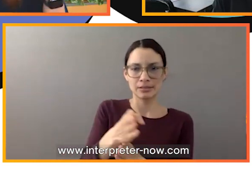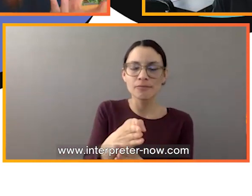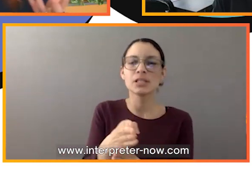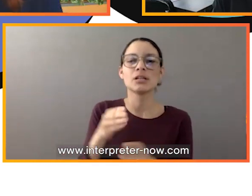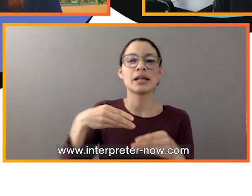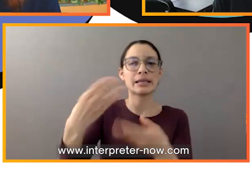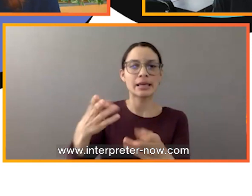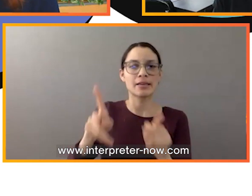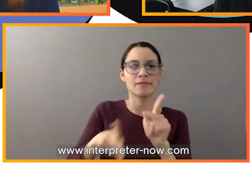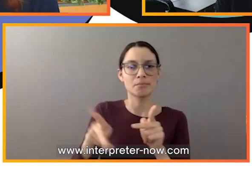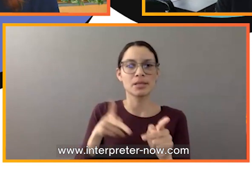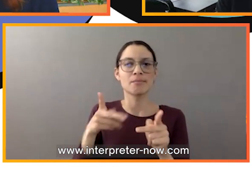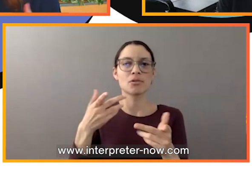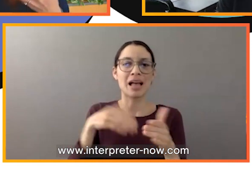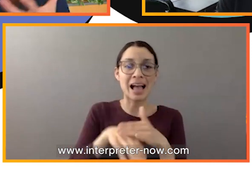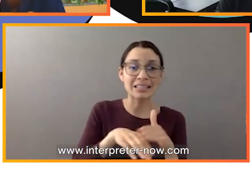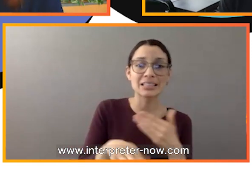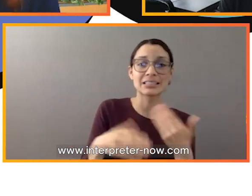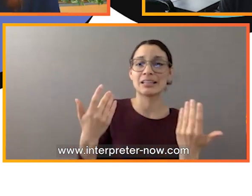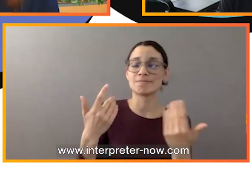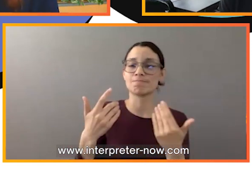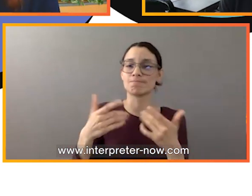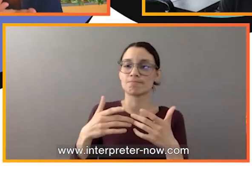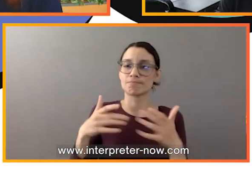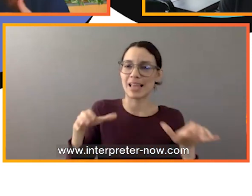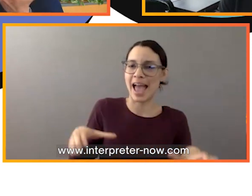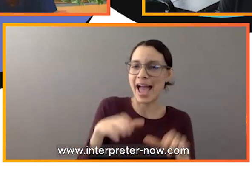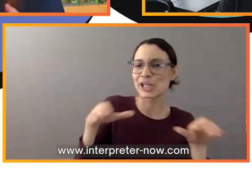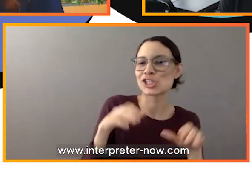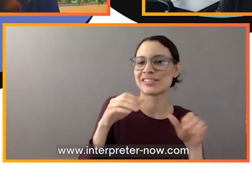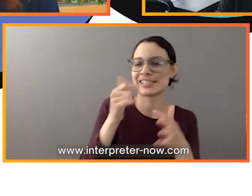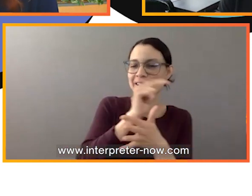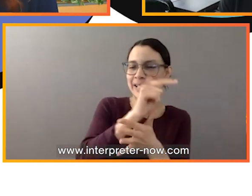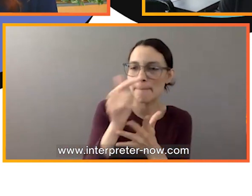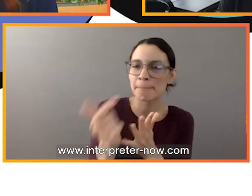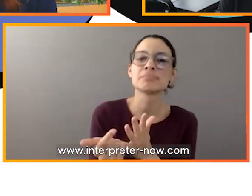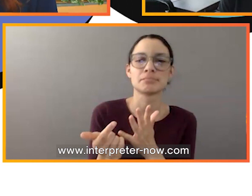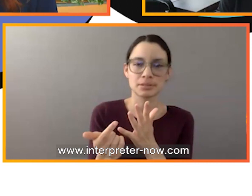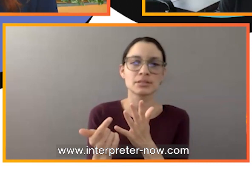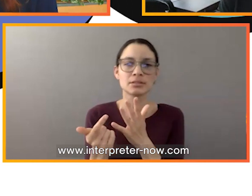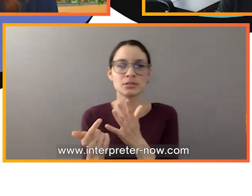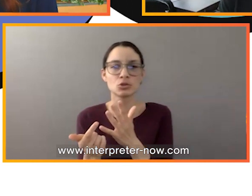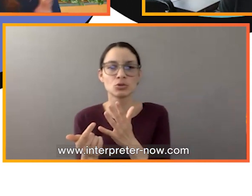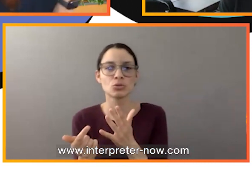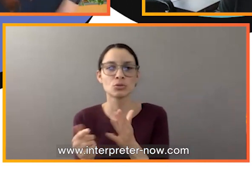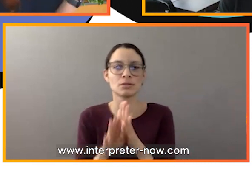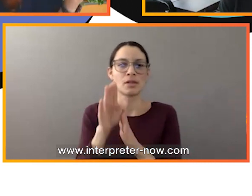give people those actionable steps, to build empathy and activate allyship in a way that we couldn't do in any other medium.